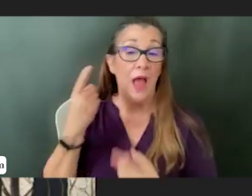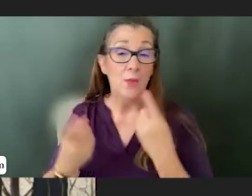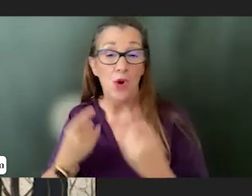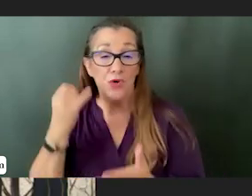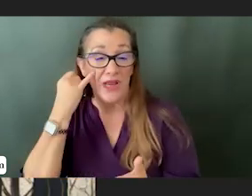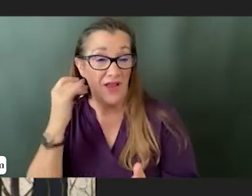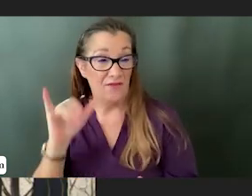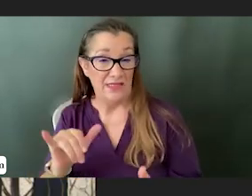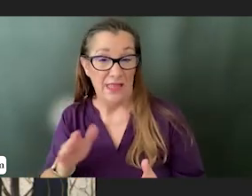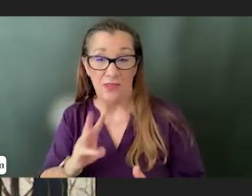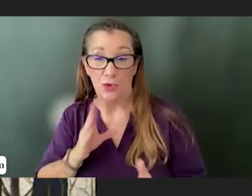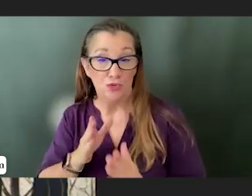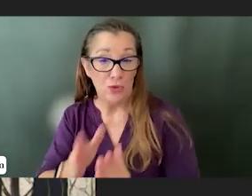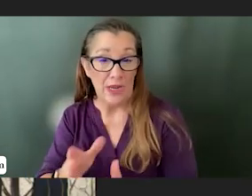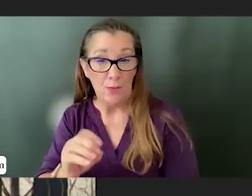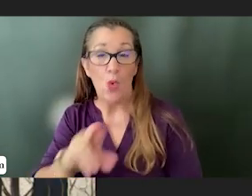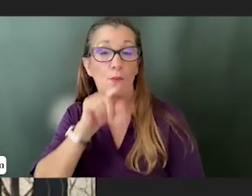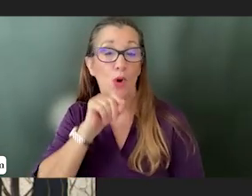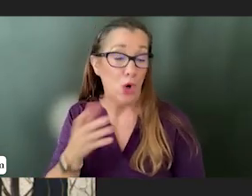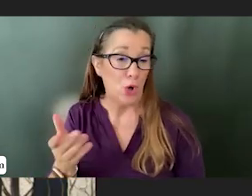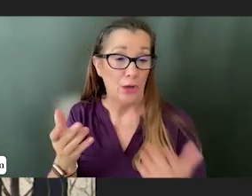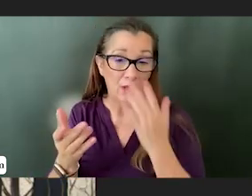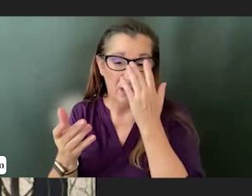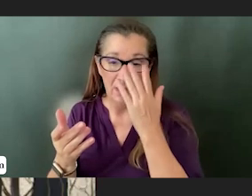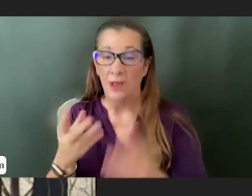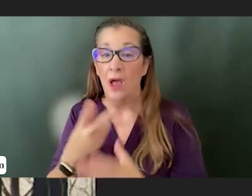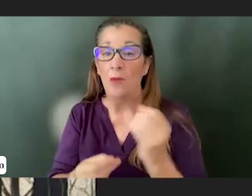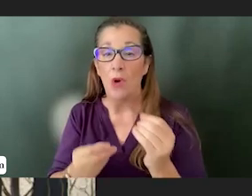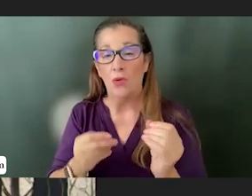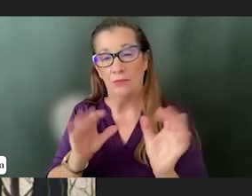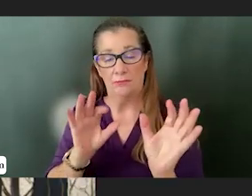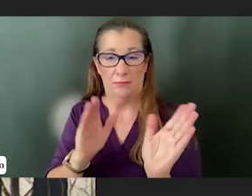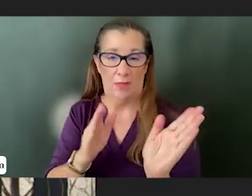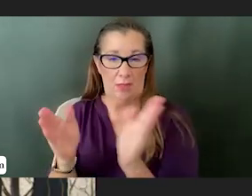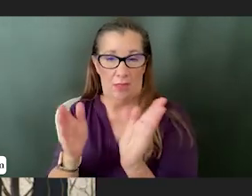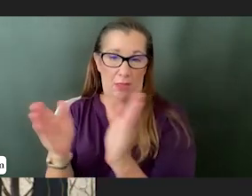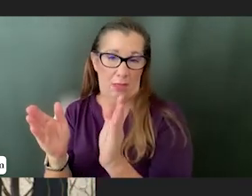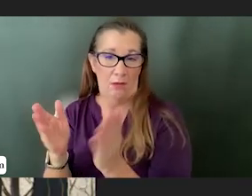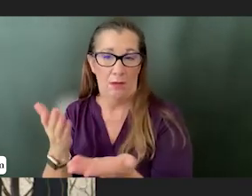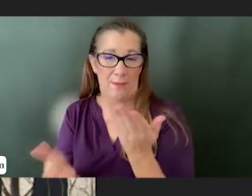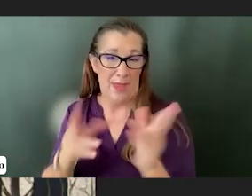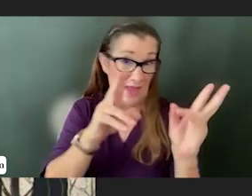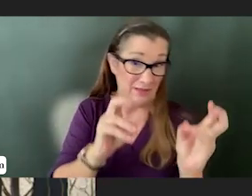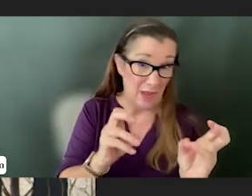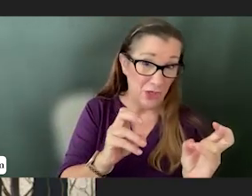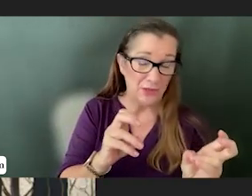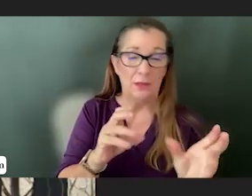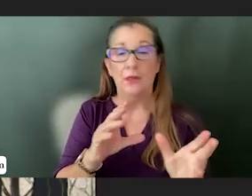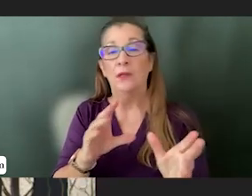Is it the stream or is it the bird? Um, they're both off kilter. Both could be a subject of it in terms of, um, composition.